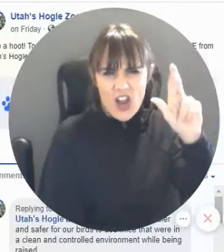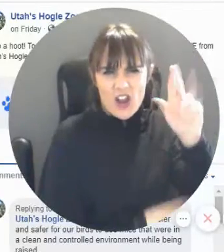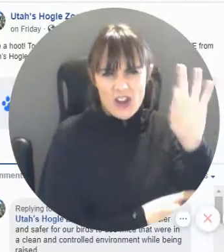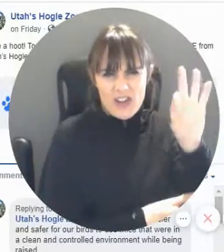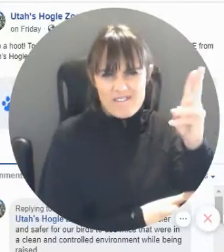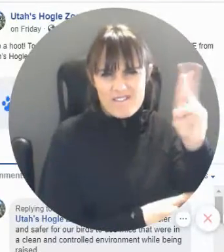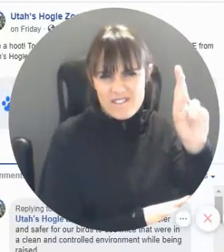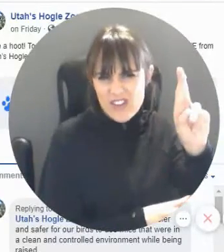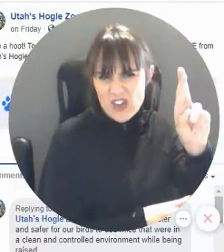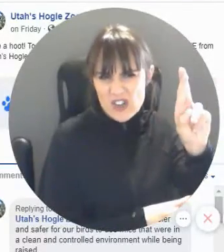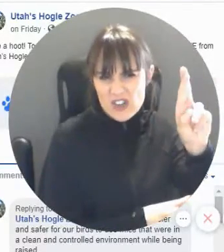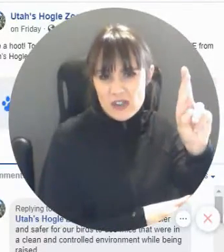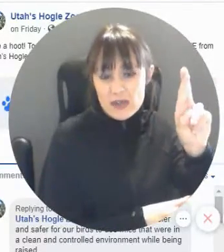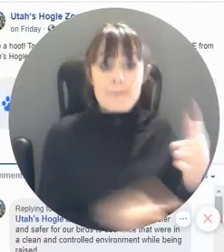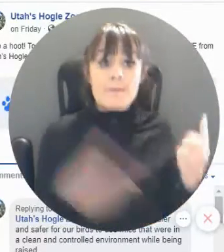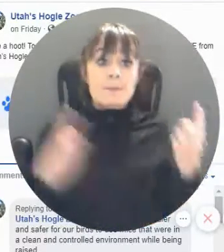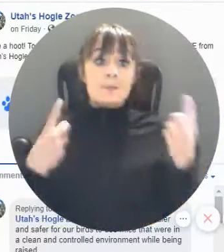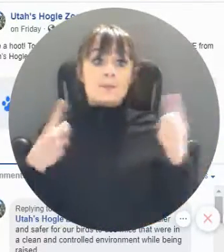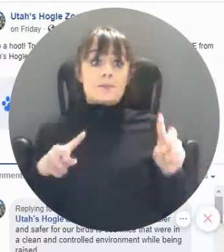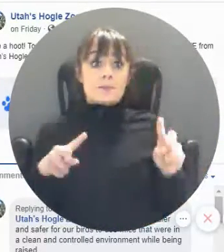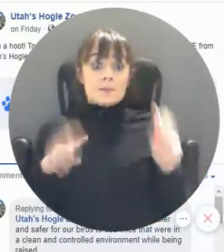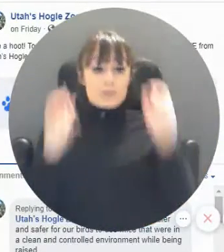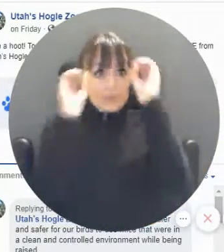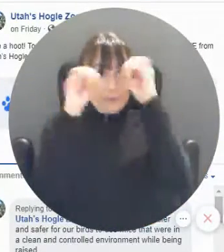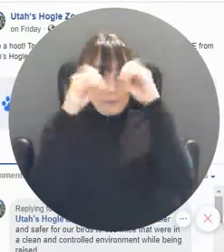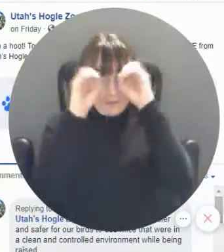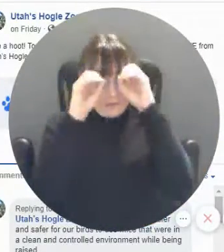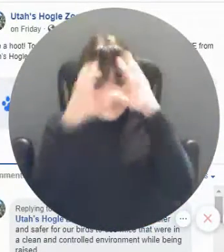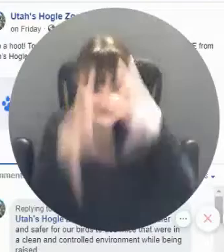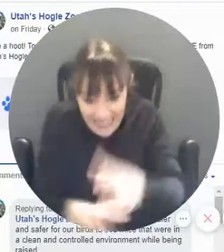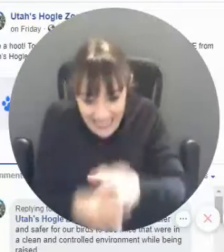So when an owl catches their prey, they will actually swallow it whole.